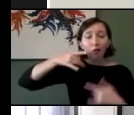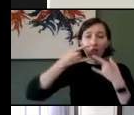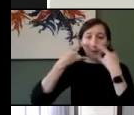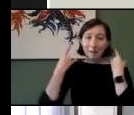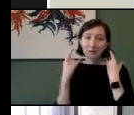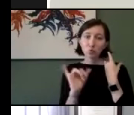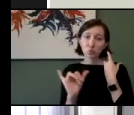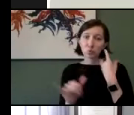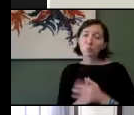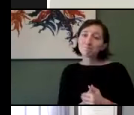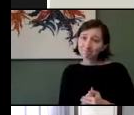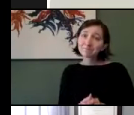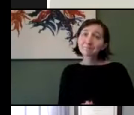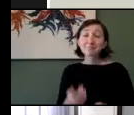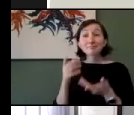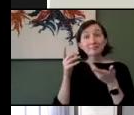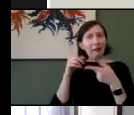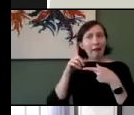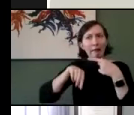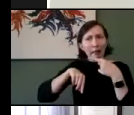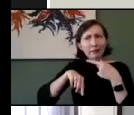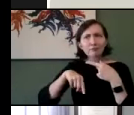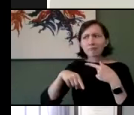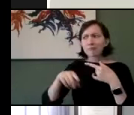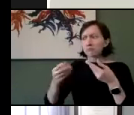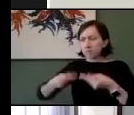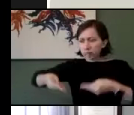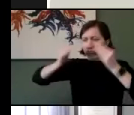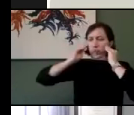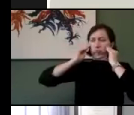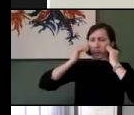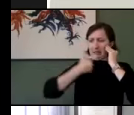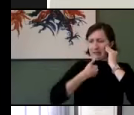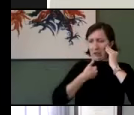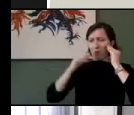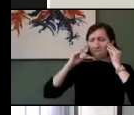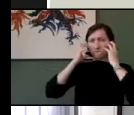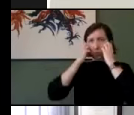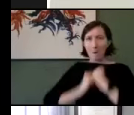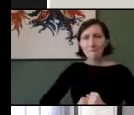and remove the mask without assistance. So some of the folks that have reached out